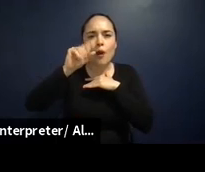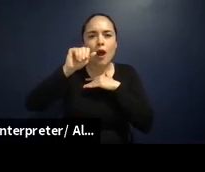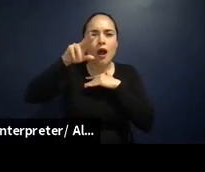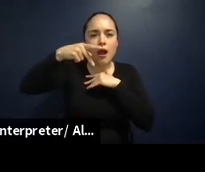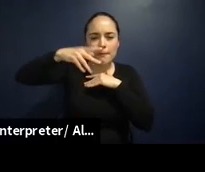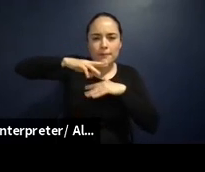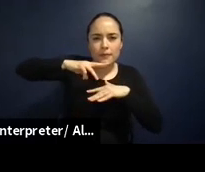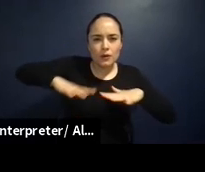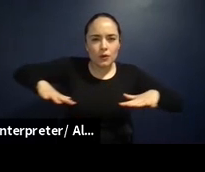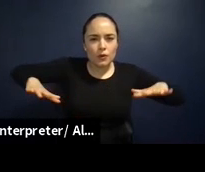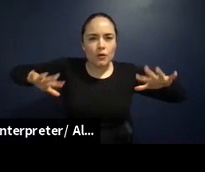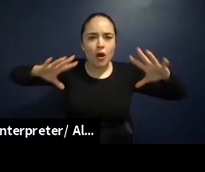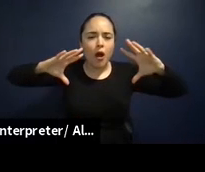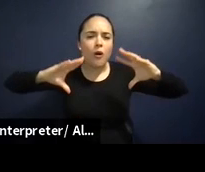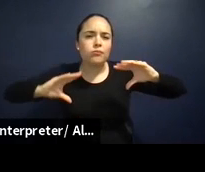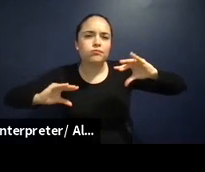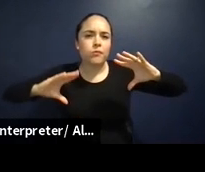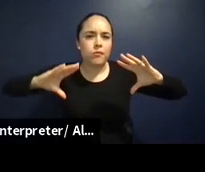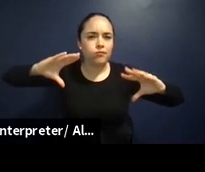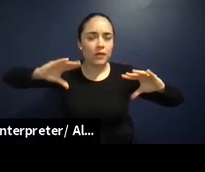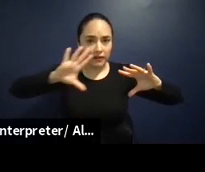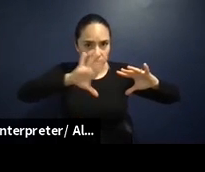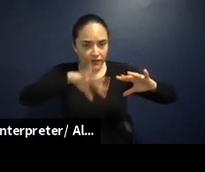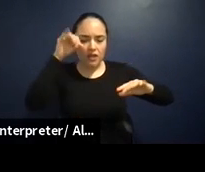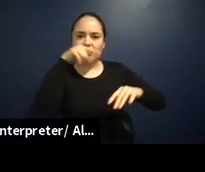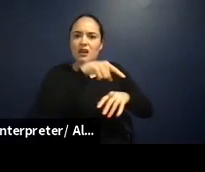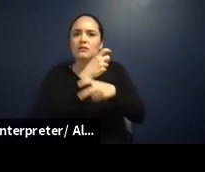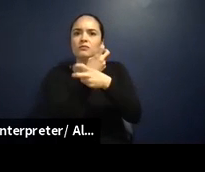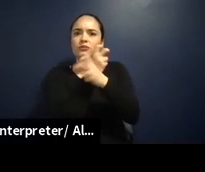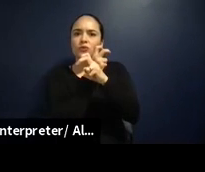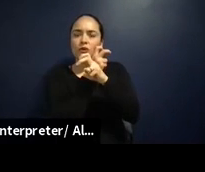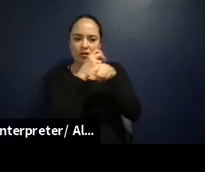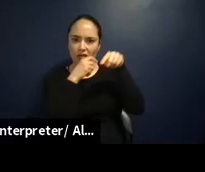this one, this picture, one accidentally generated above ground, but I used it so that we can actually